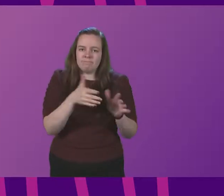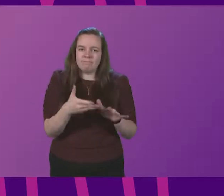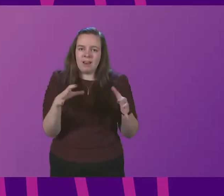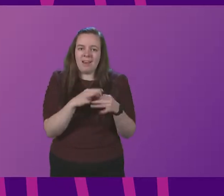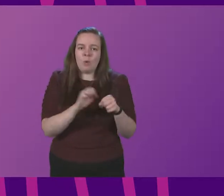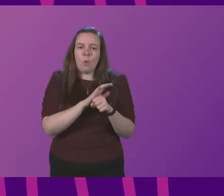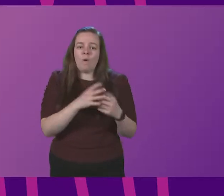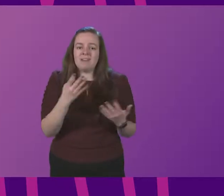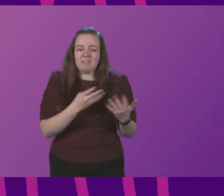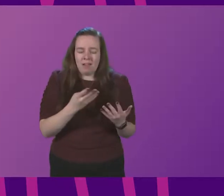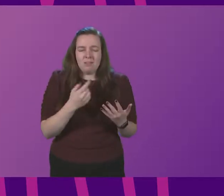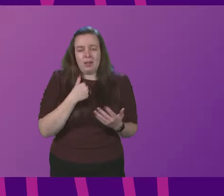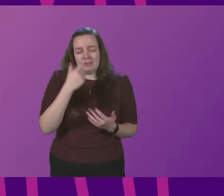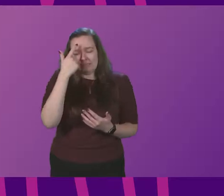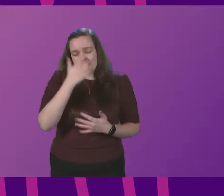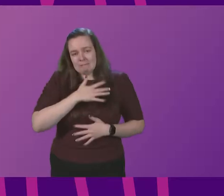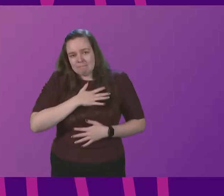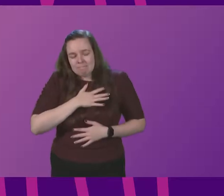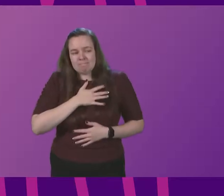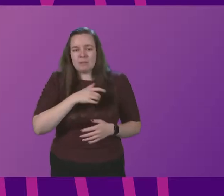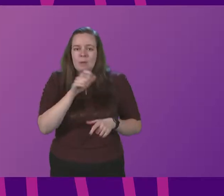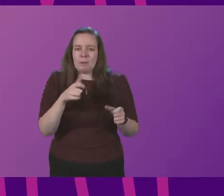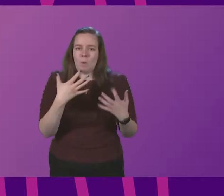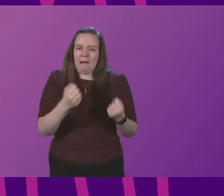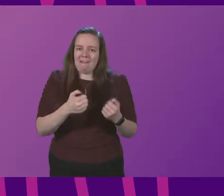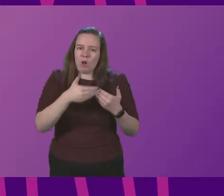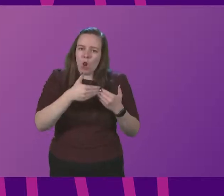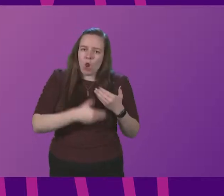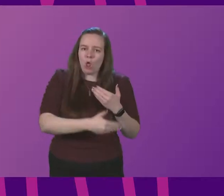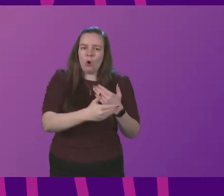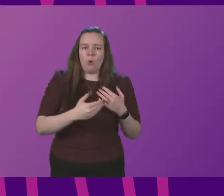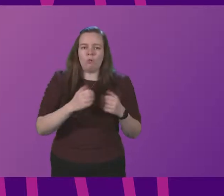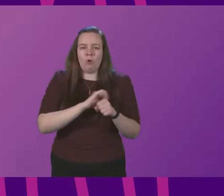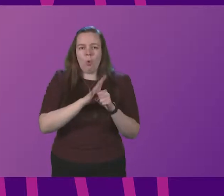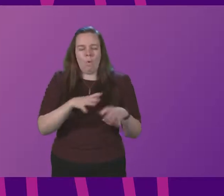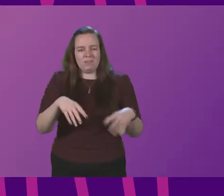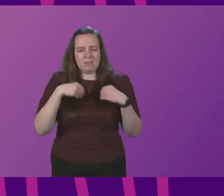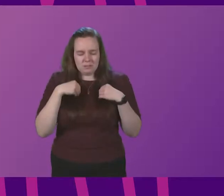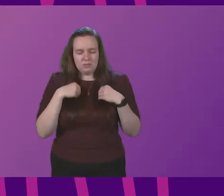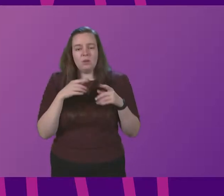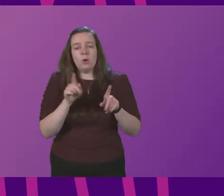My thoughts are also with people who are living with long Covid. I, too, thank the Deputy First Minister for providing sight of his statement. I am pleased